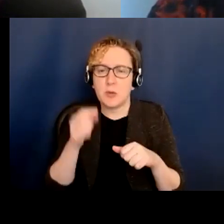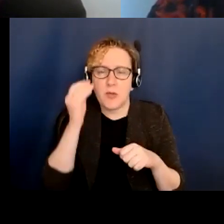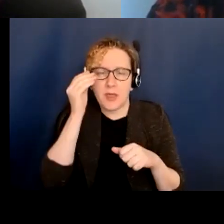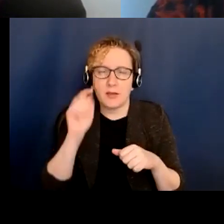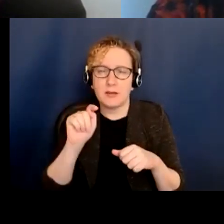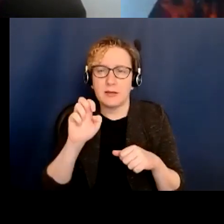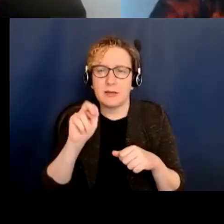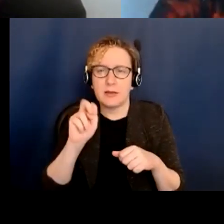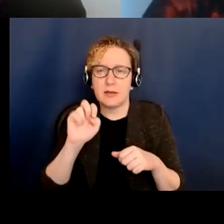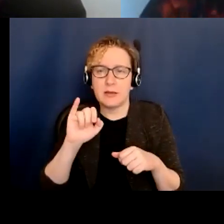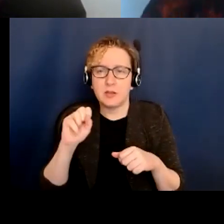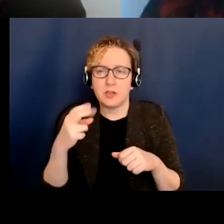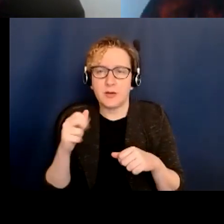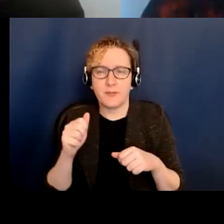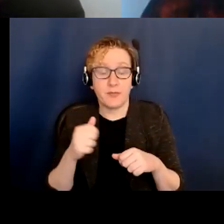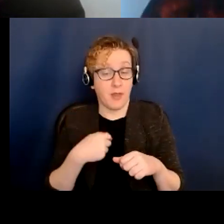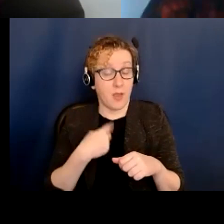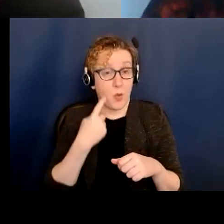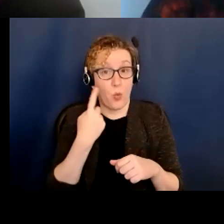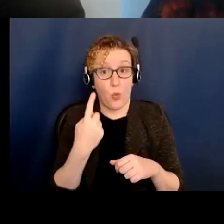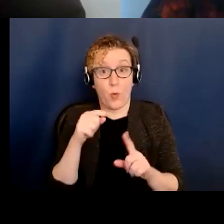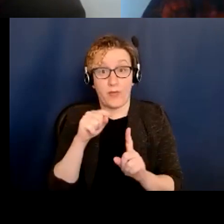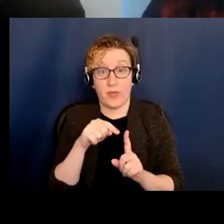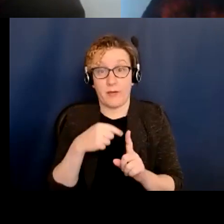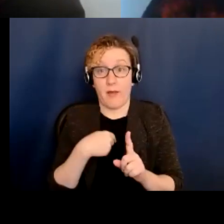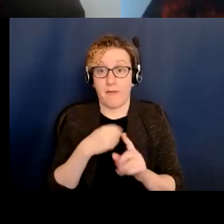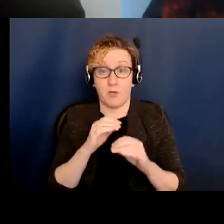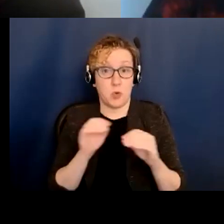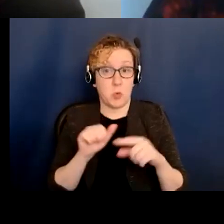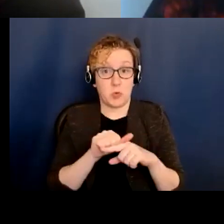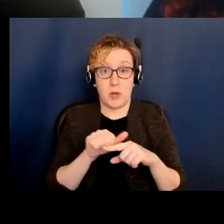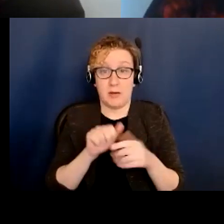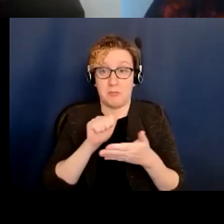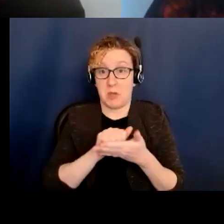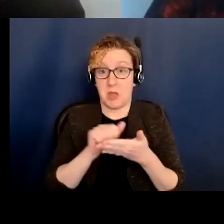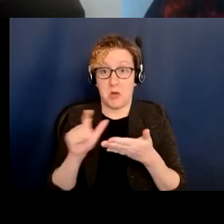I had no training whatsoever on this topic.